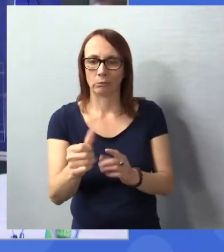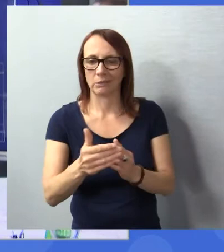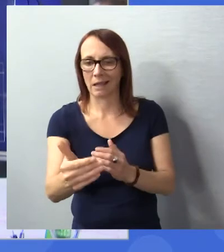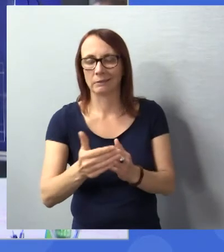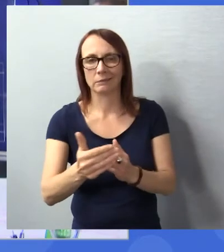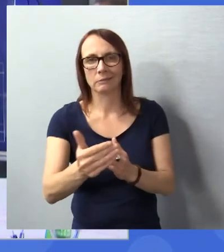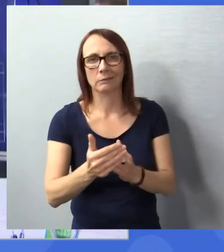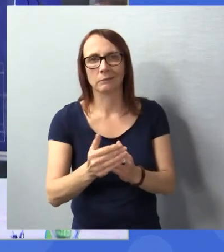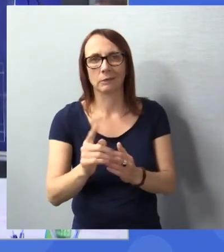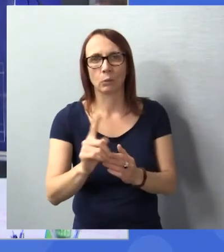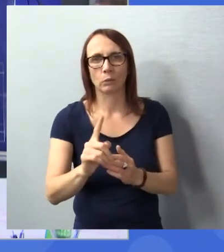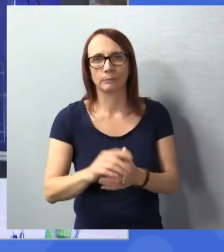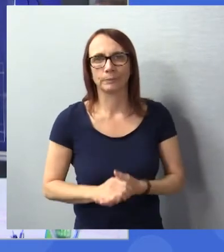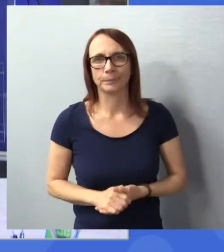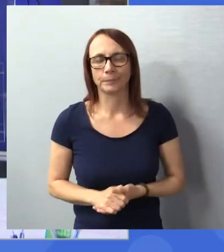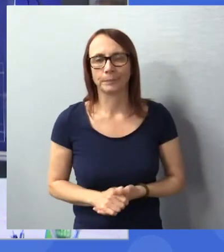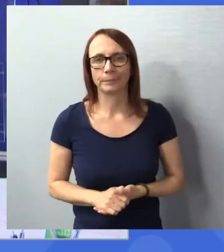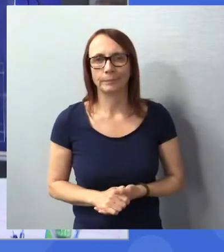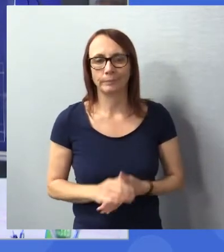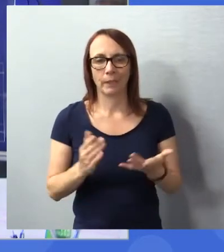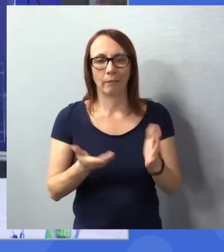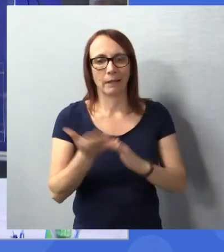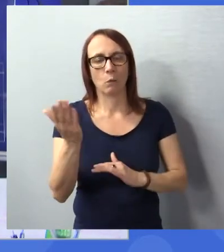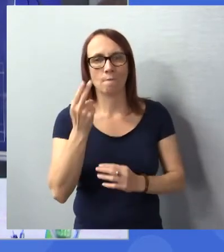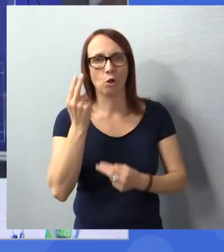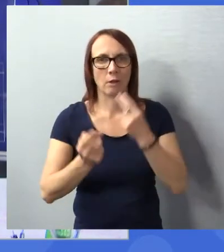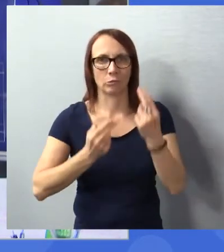up after the break and then we'll be heading into lunch after that so Kate